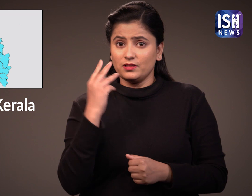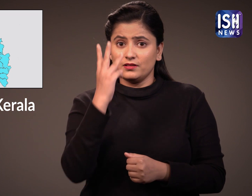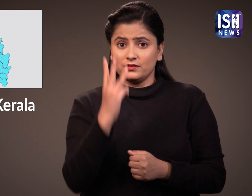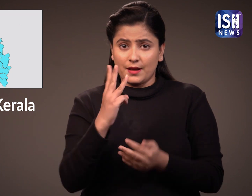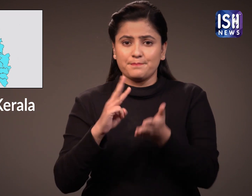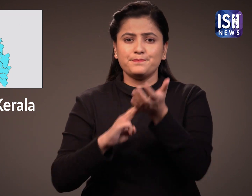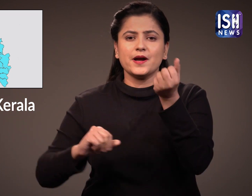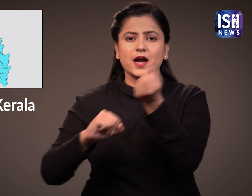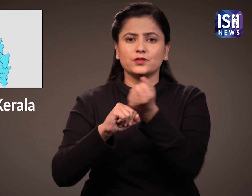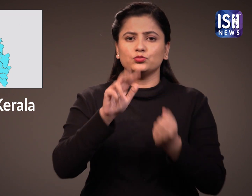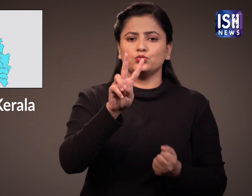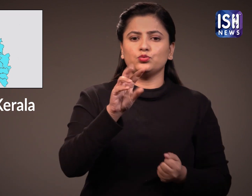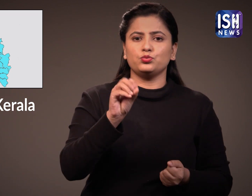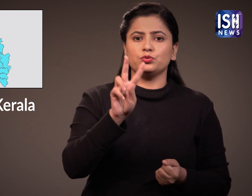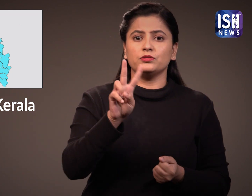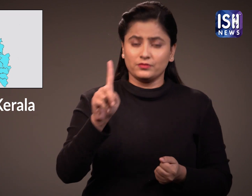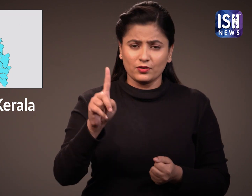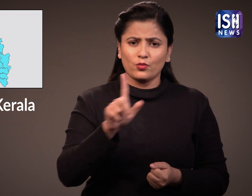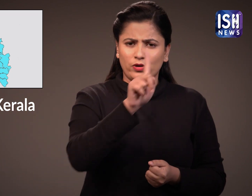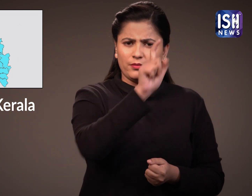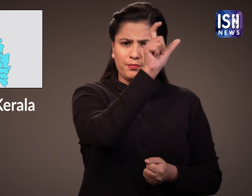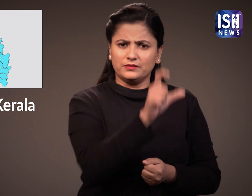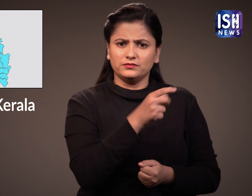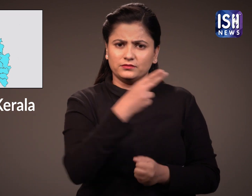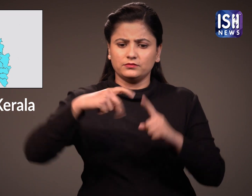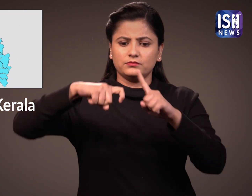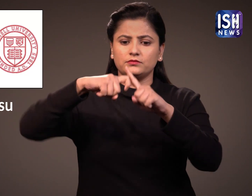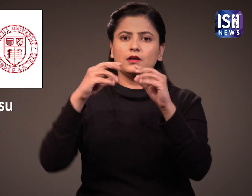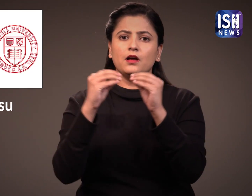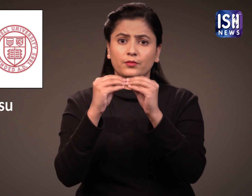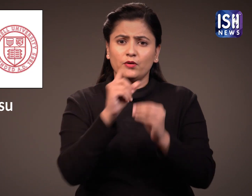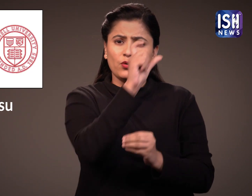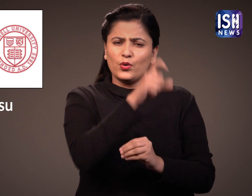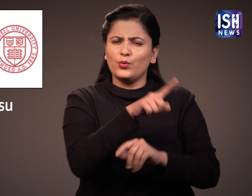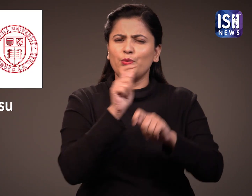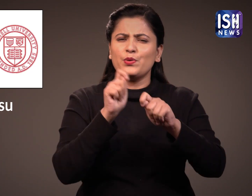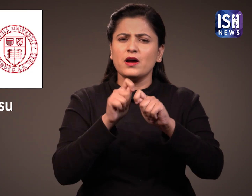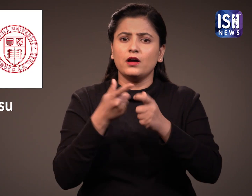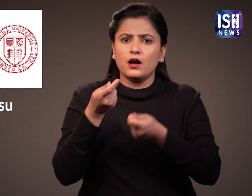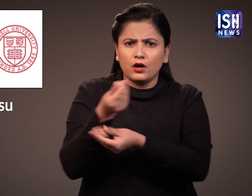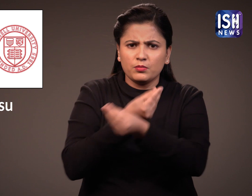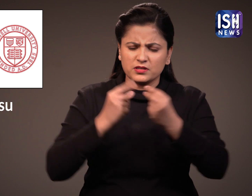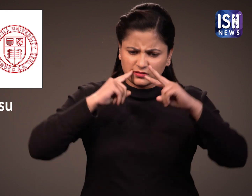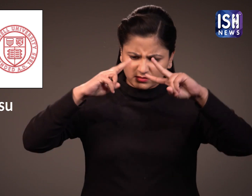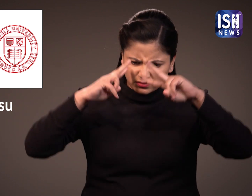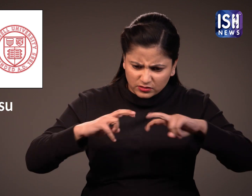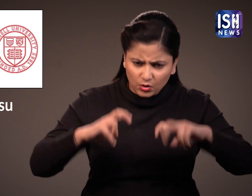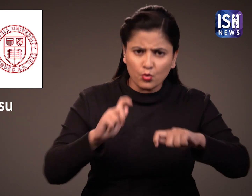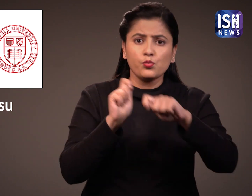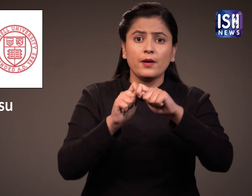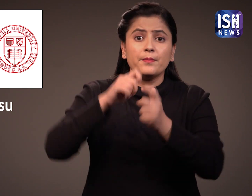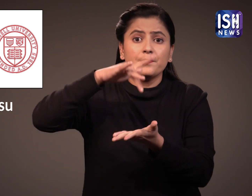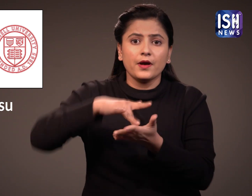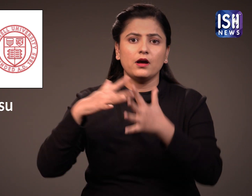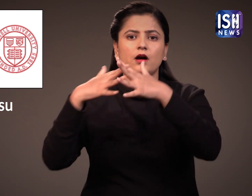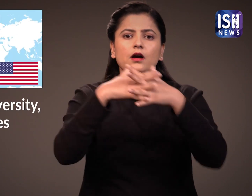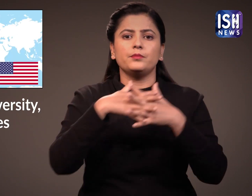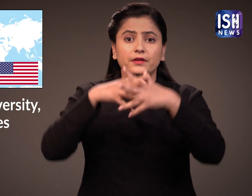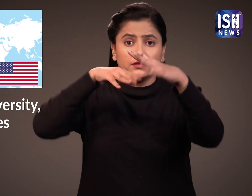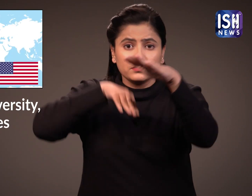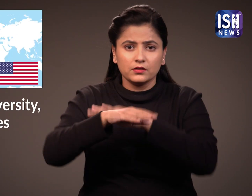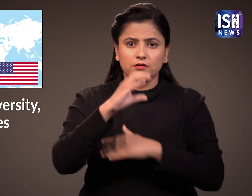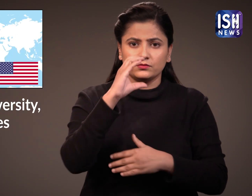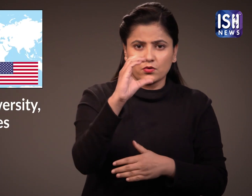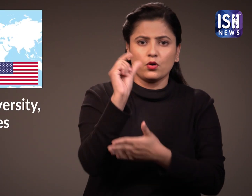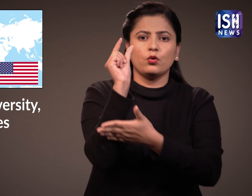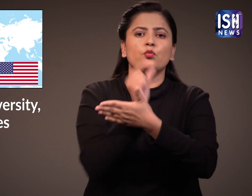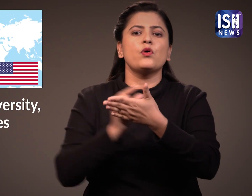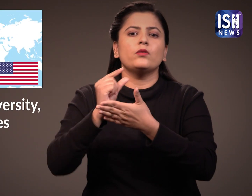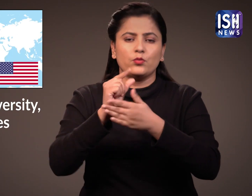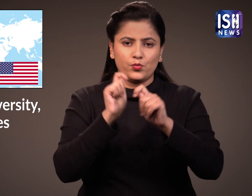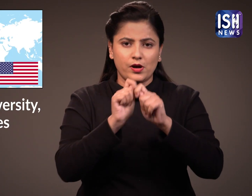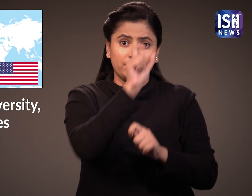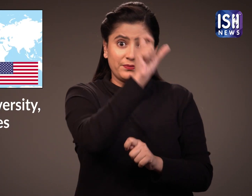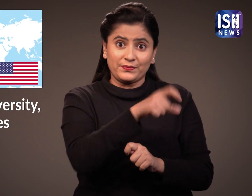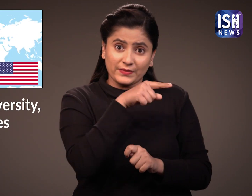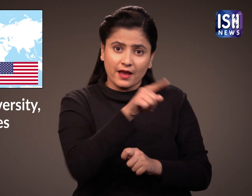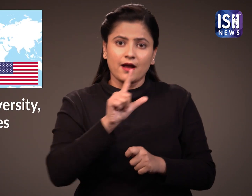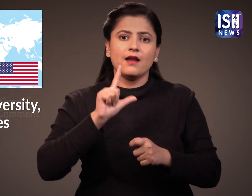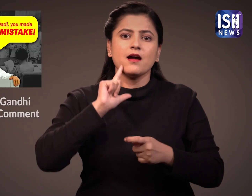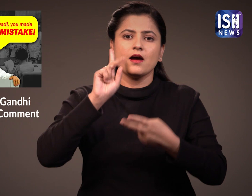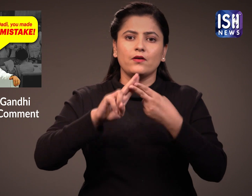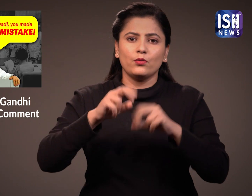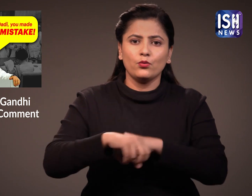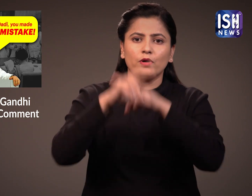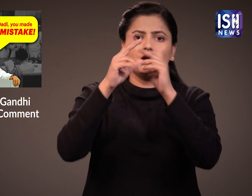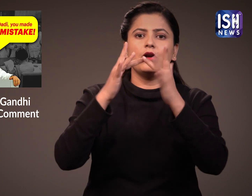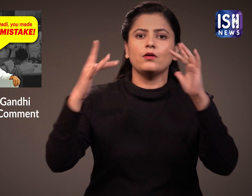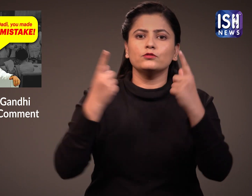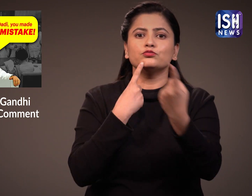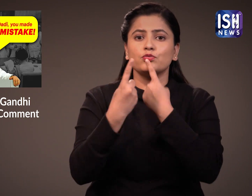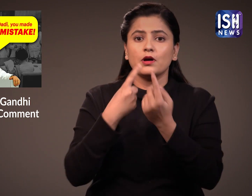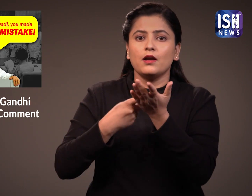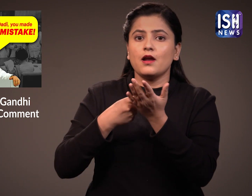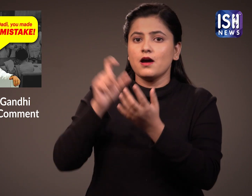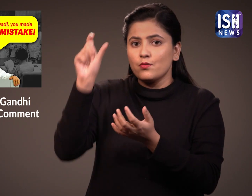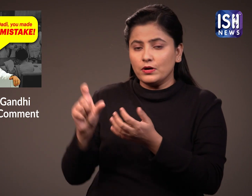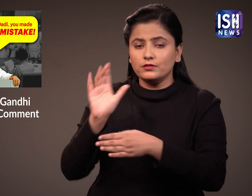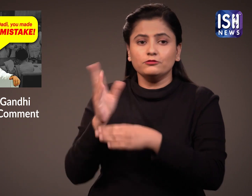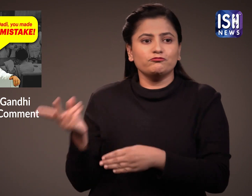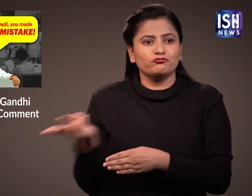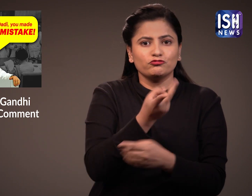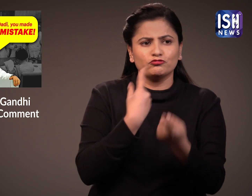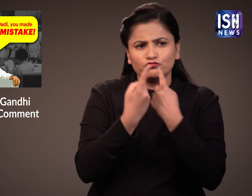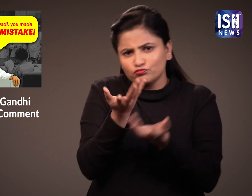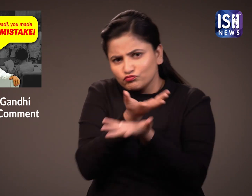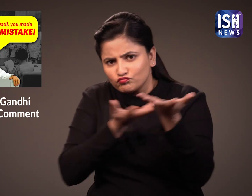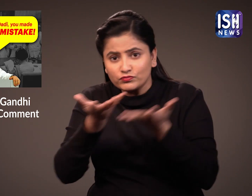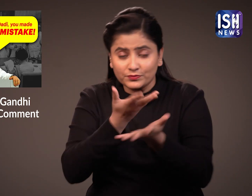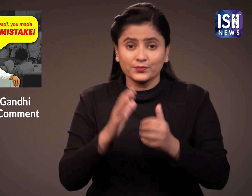On 3rd March he had a virtual interaction with renowned economist Kaushik Basu of Cornell University, United States.